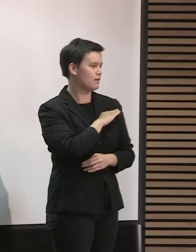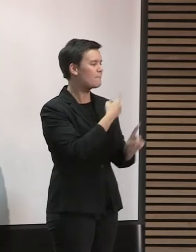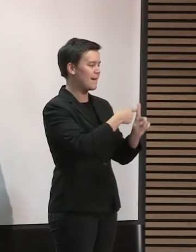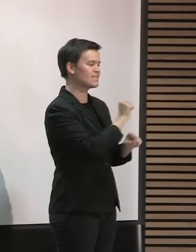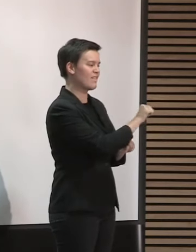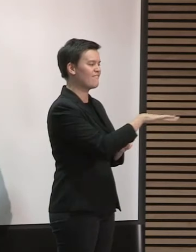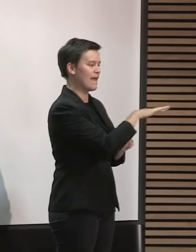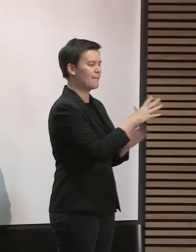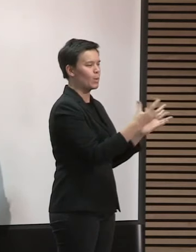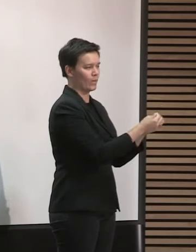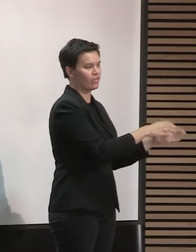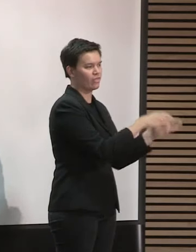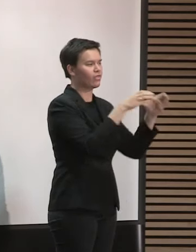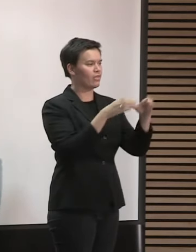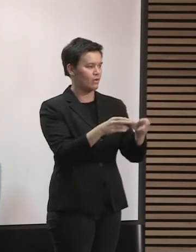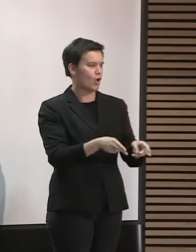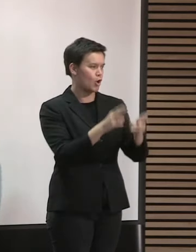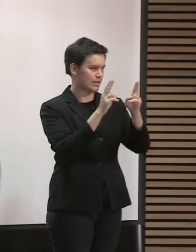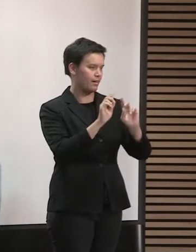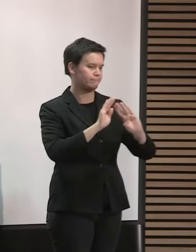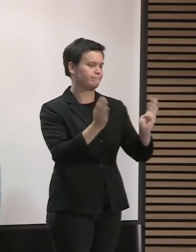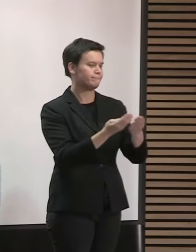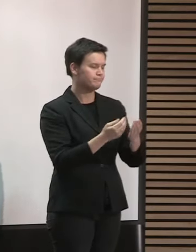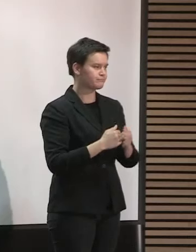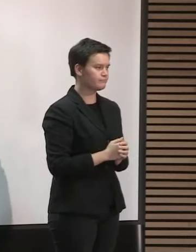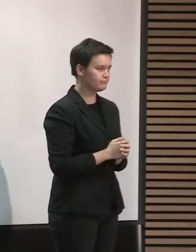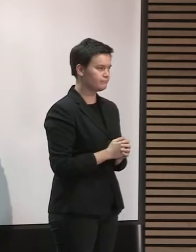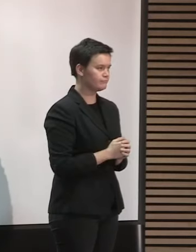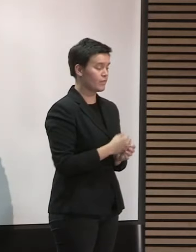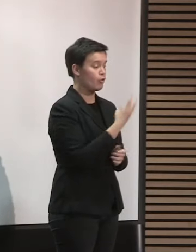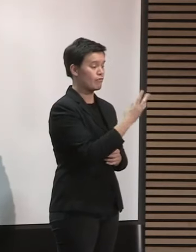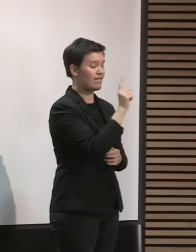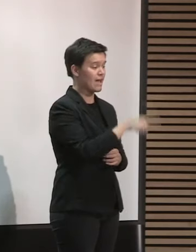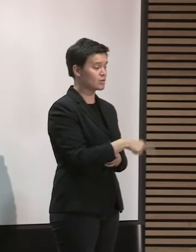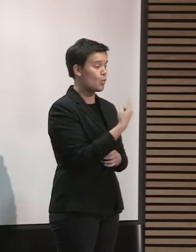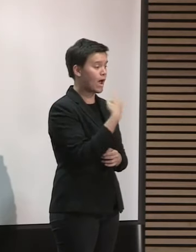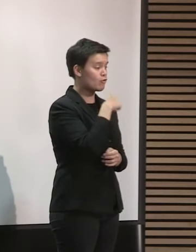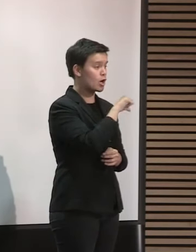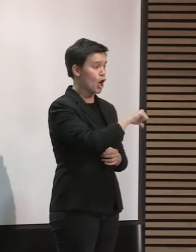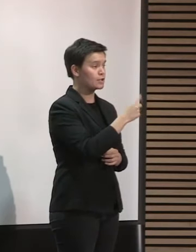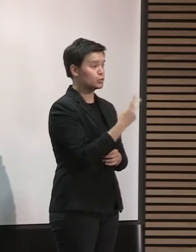system has worked in this latest outbreak and we've seen that the improvements that